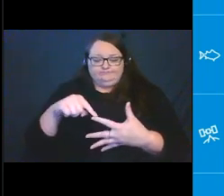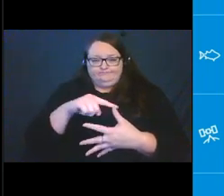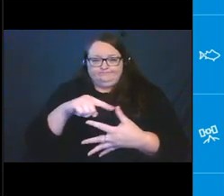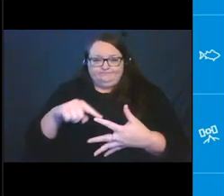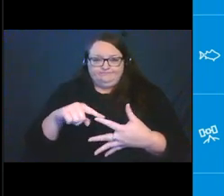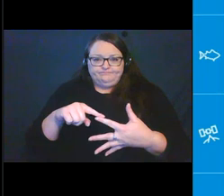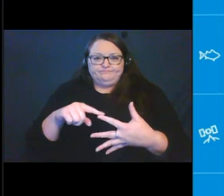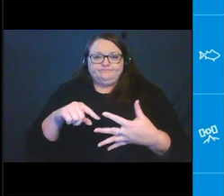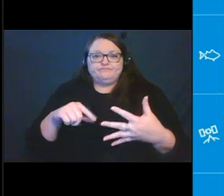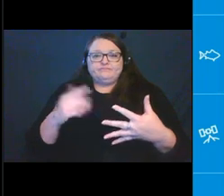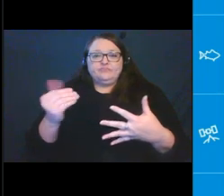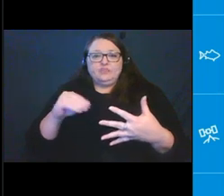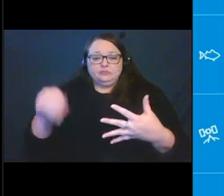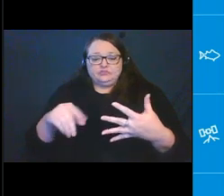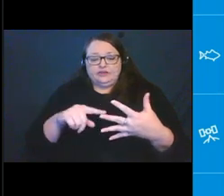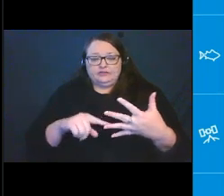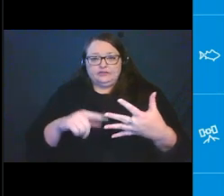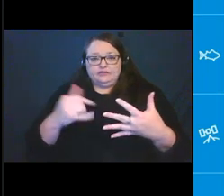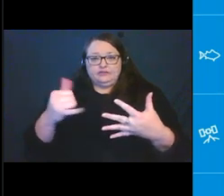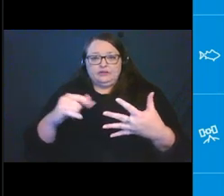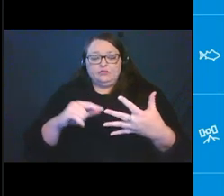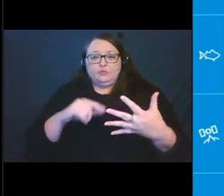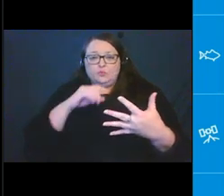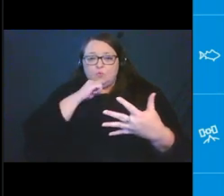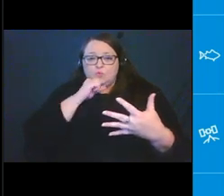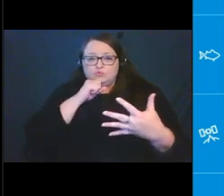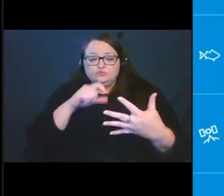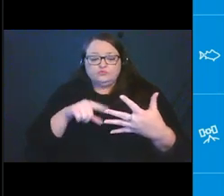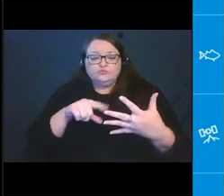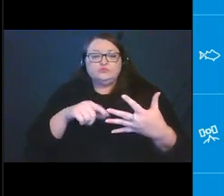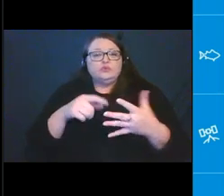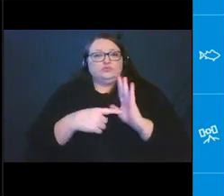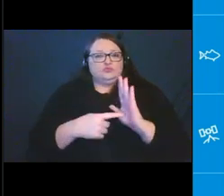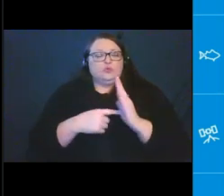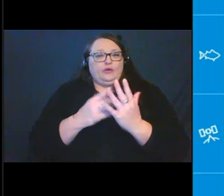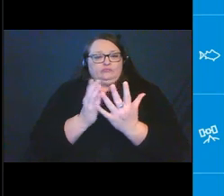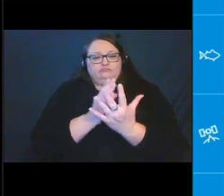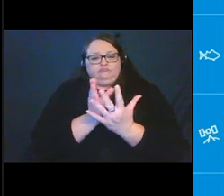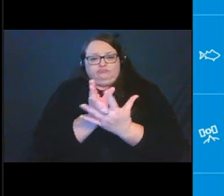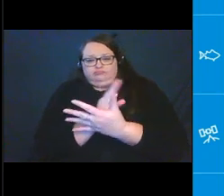and orange categories, showing the wide range of temperatures where heat-related impacts can occur,